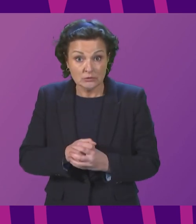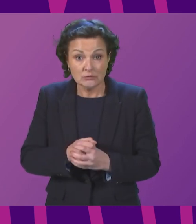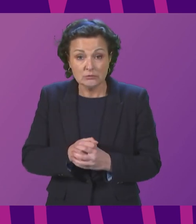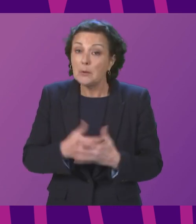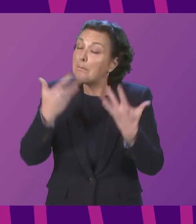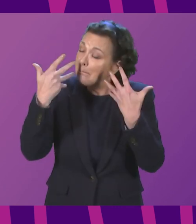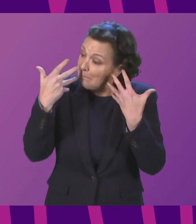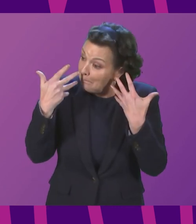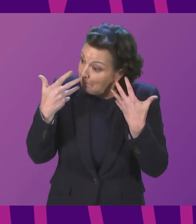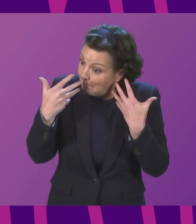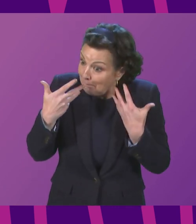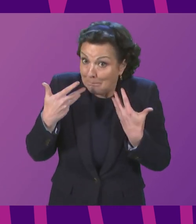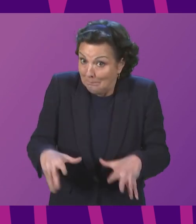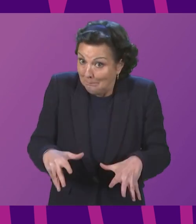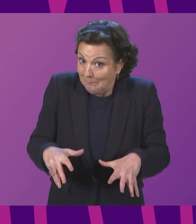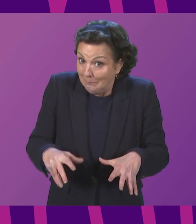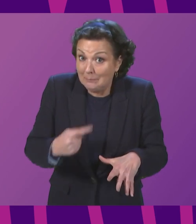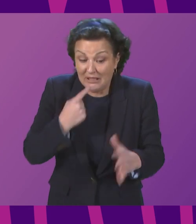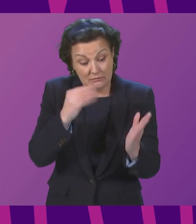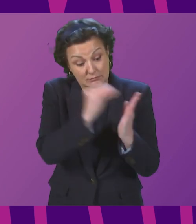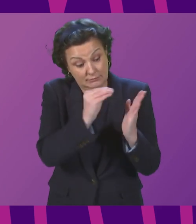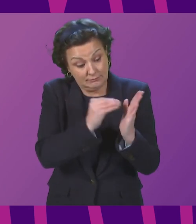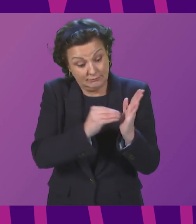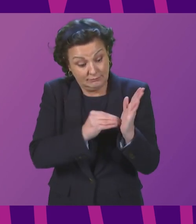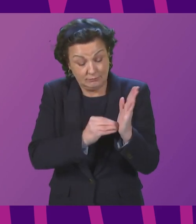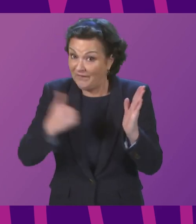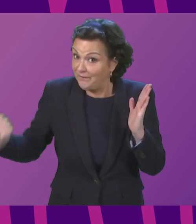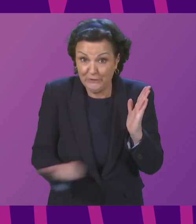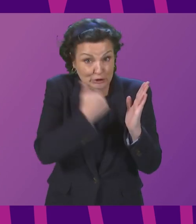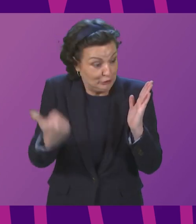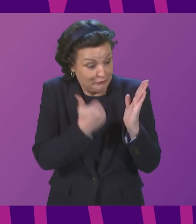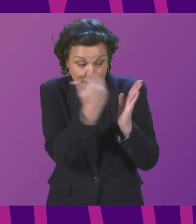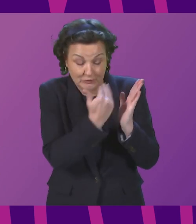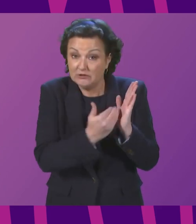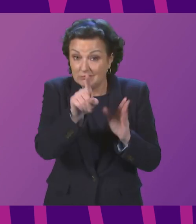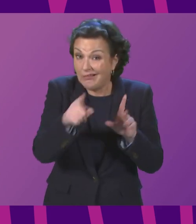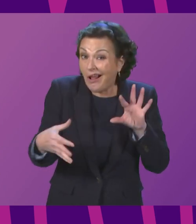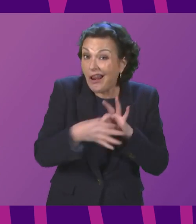We have done what we said that we would do when it comes to electronic devices for pupils—starting,